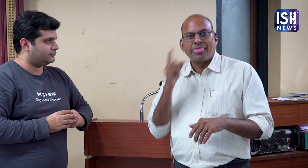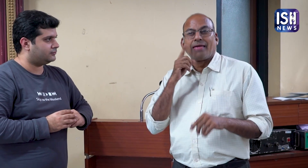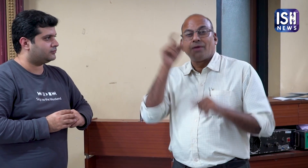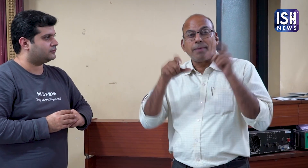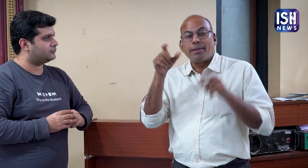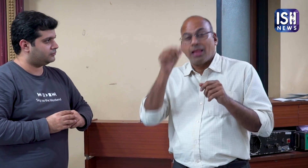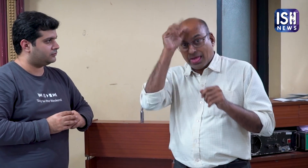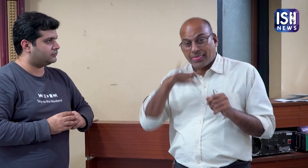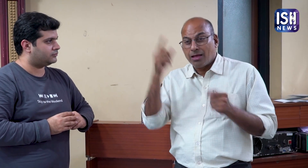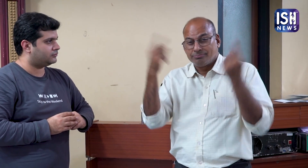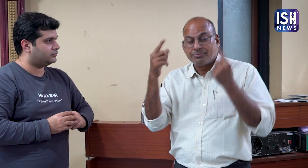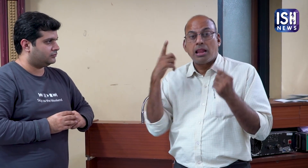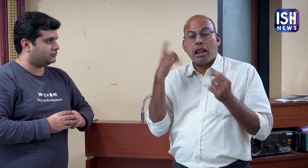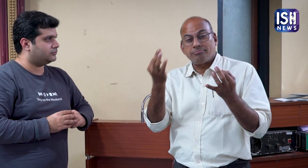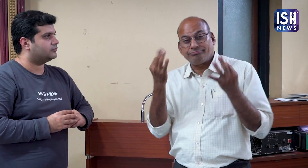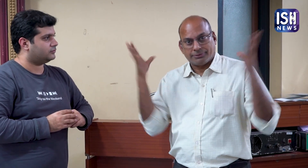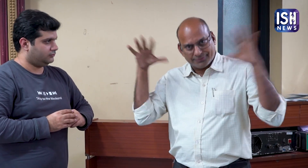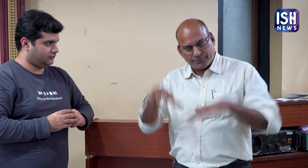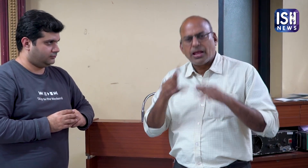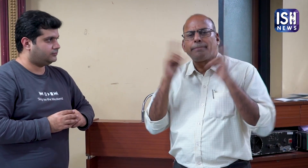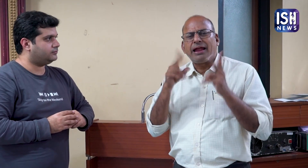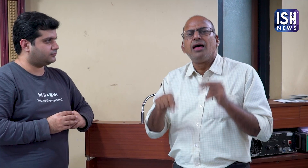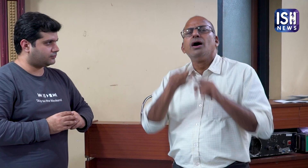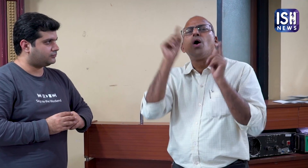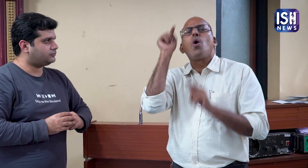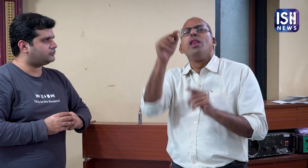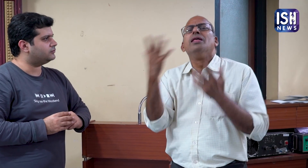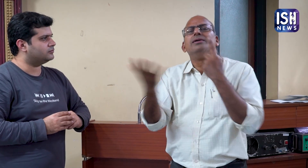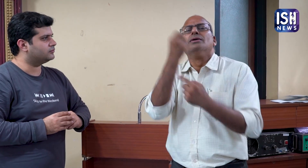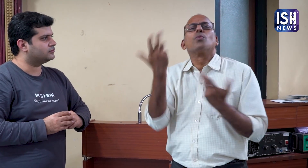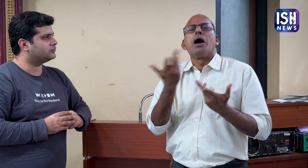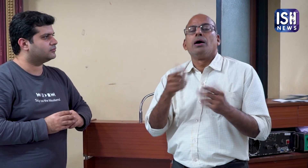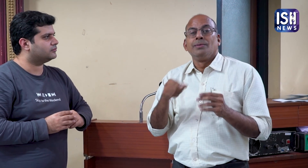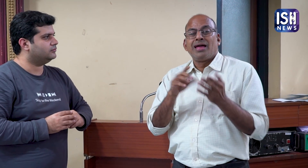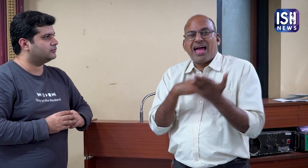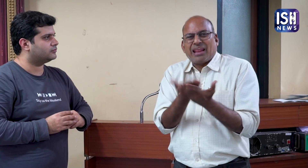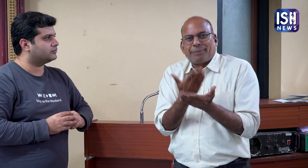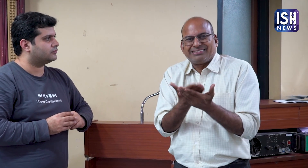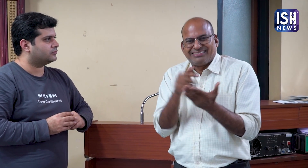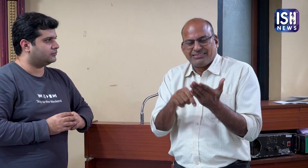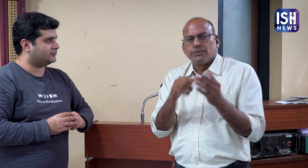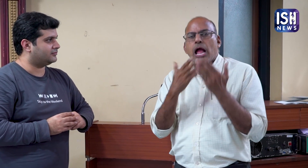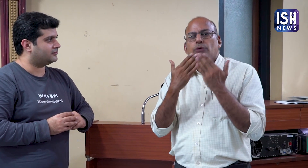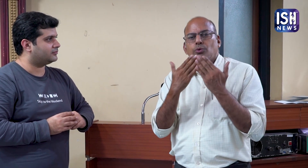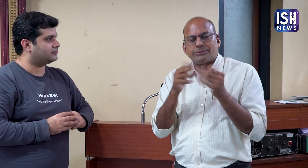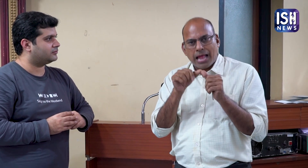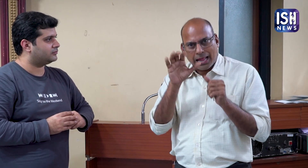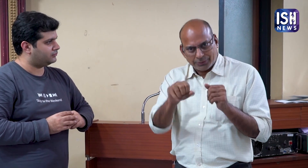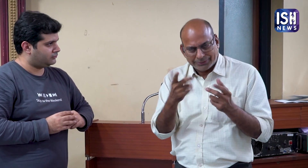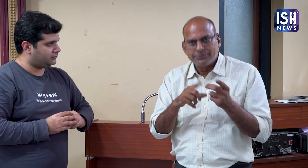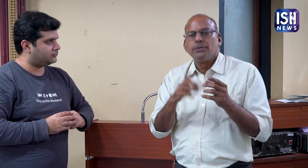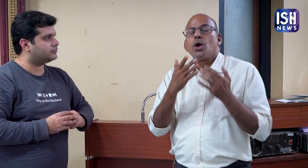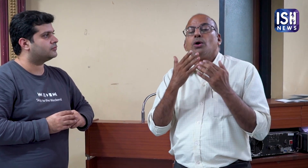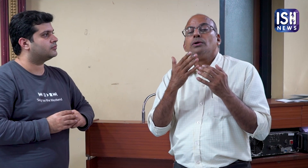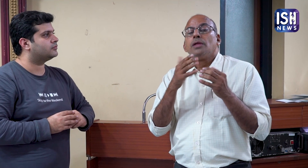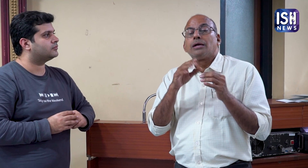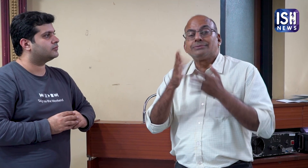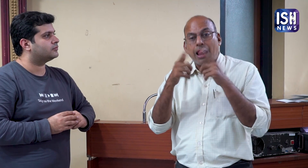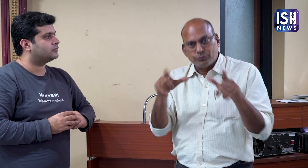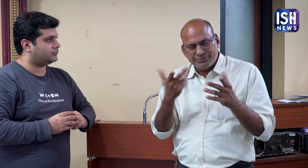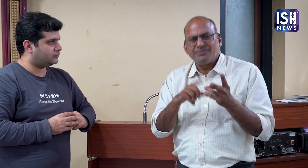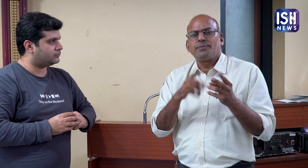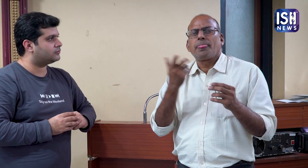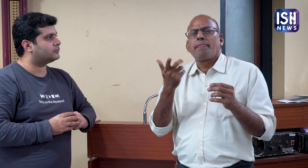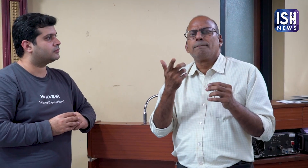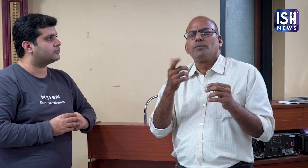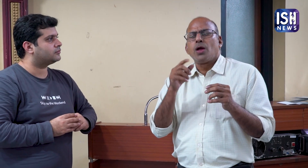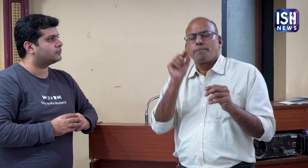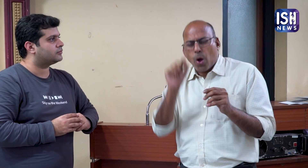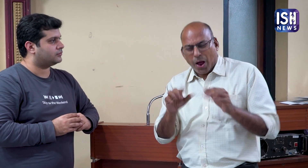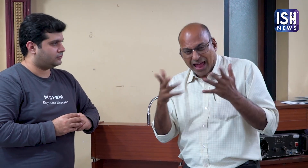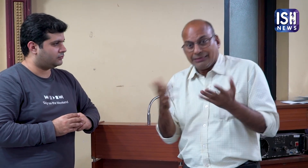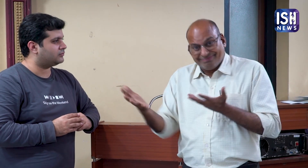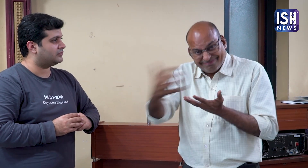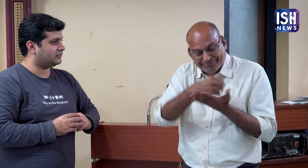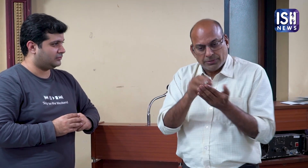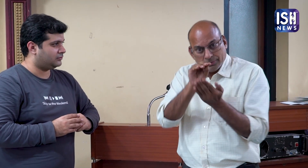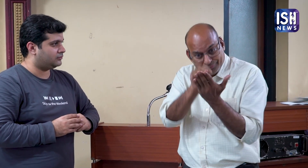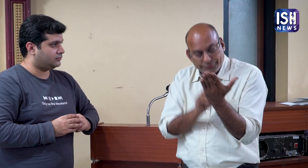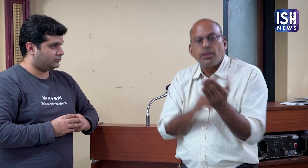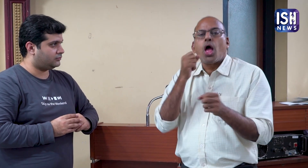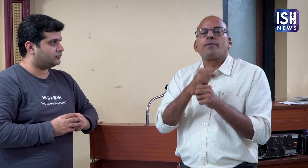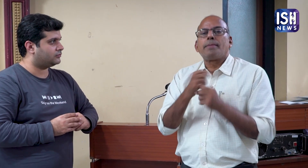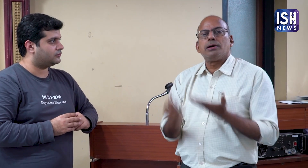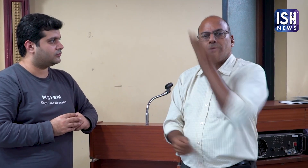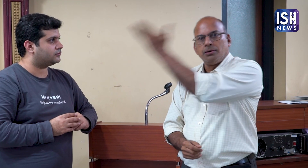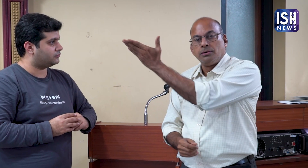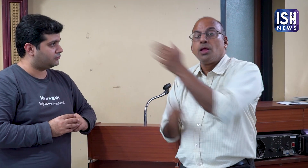Deaf leaders from across the country gathered here with the goal to create recommendations related to accessibility, education, Sign Language, etc. These will be compiled and sent to the government.